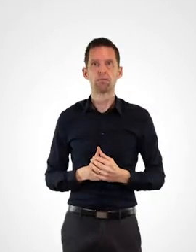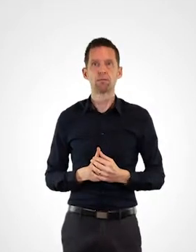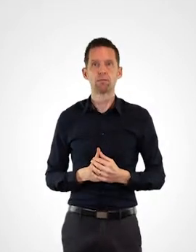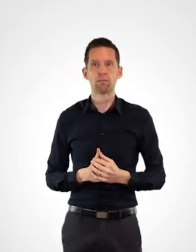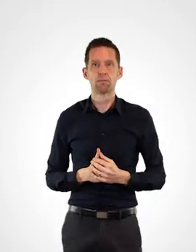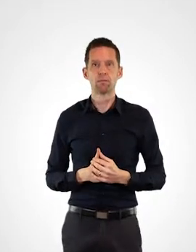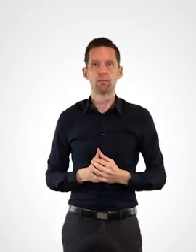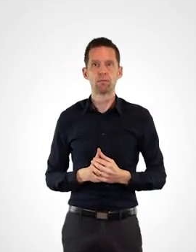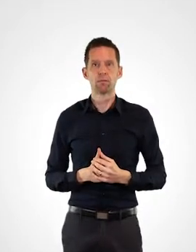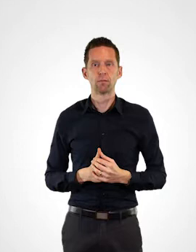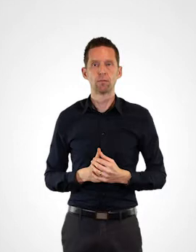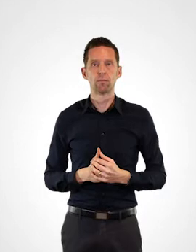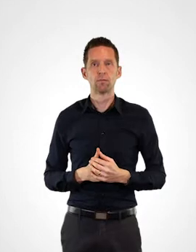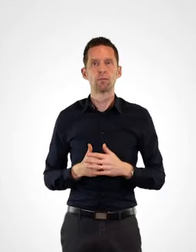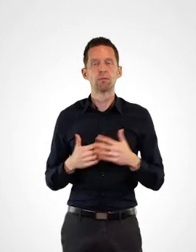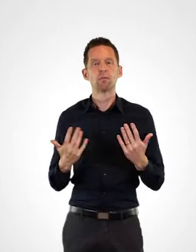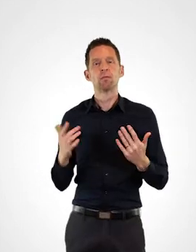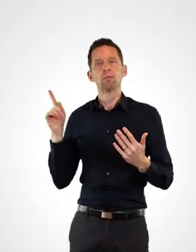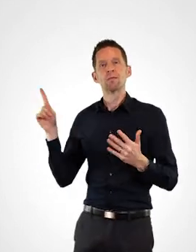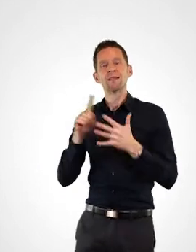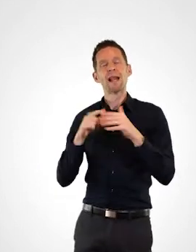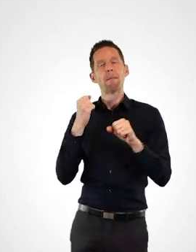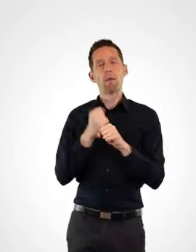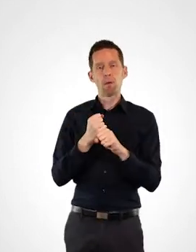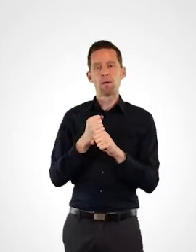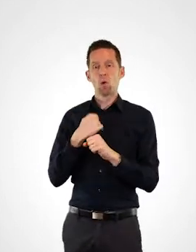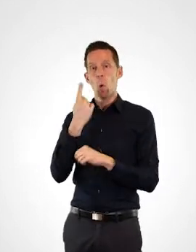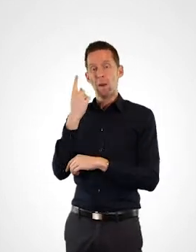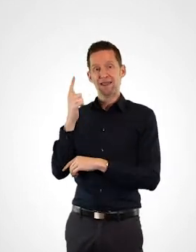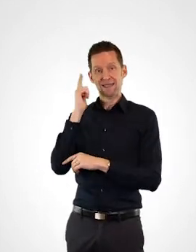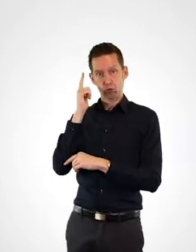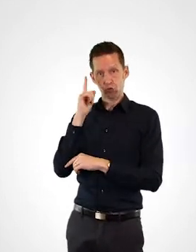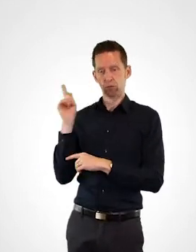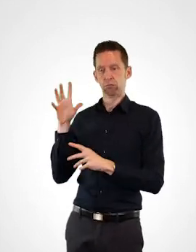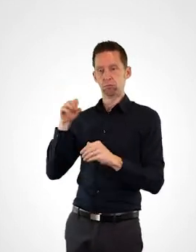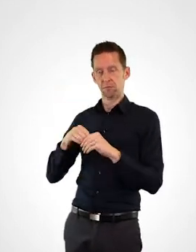So what we have here is one of our teachers engaging